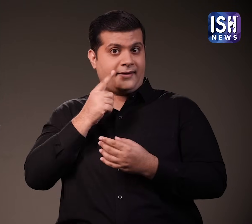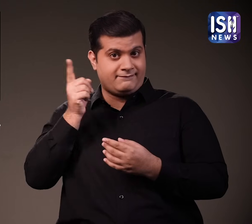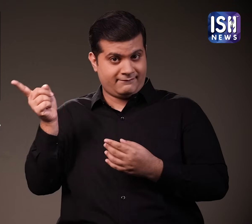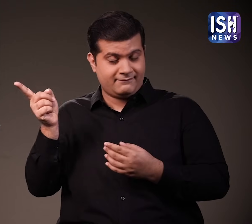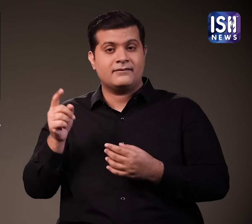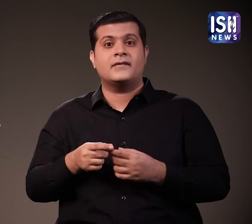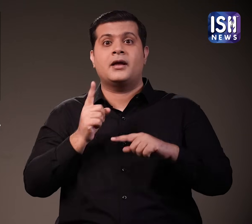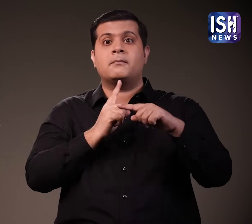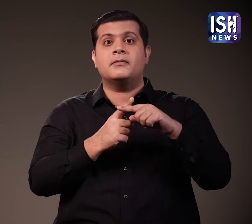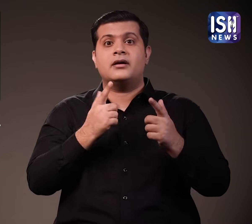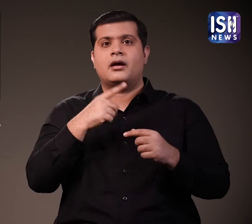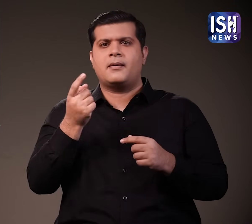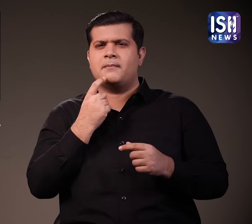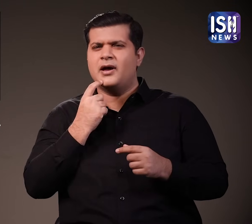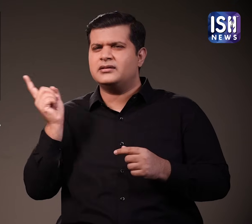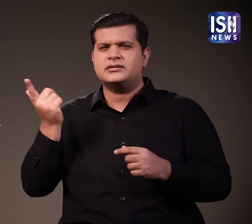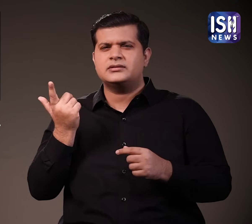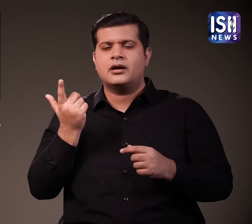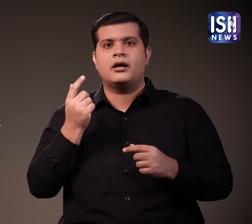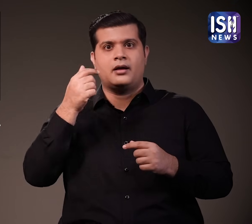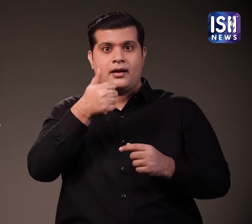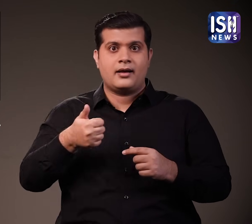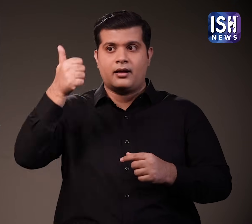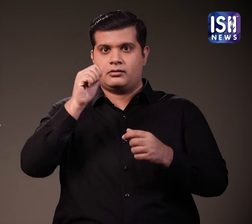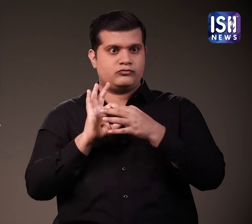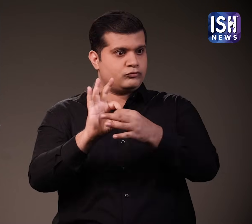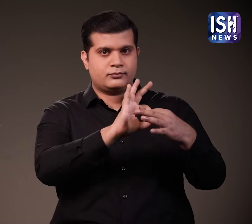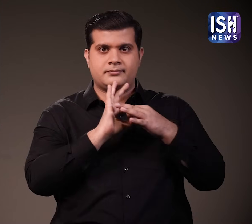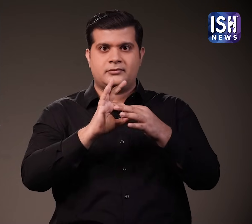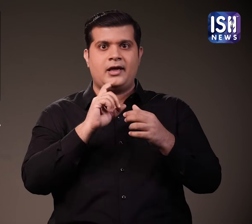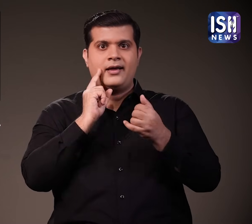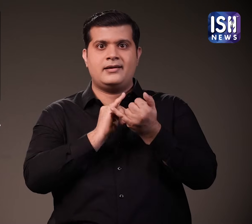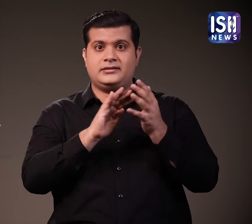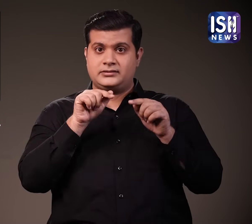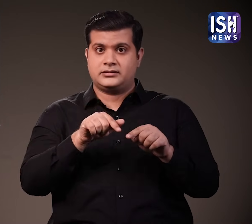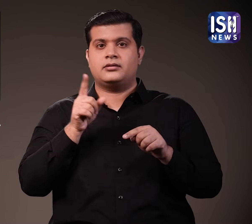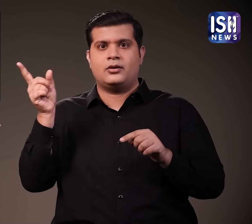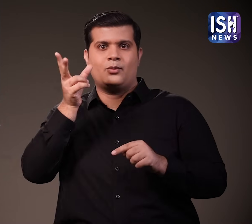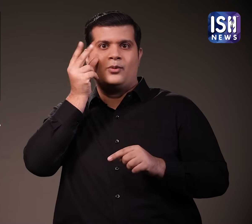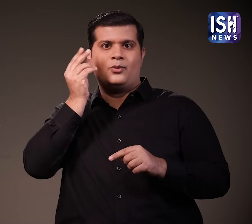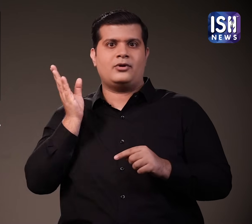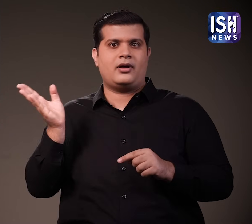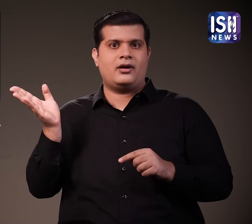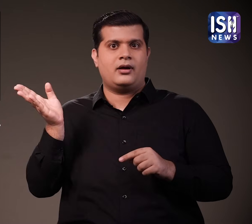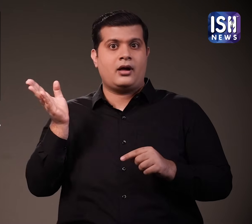Ms Mansi Shah is the Head of Operations and is a CODA.